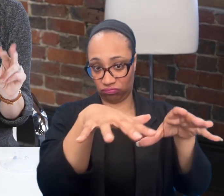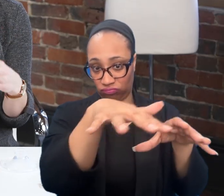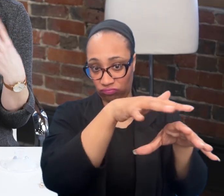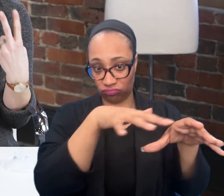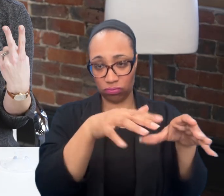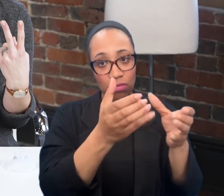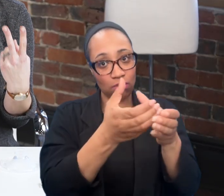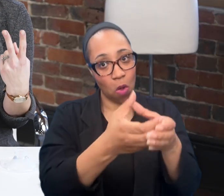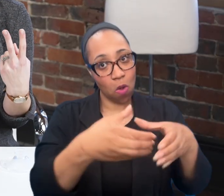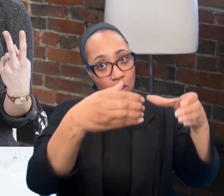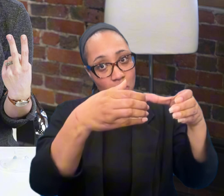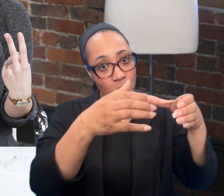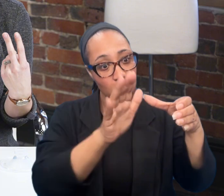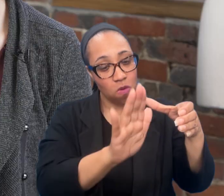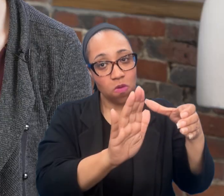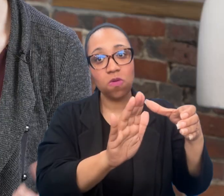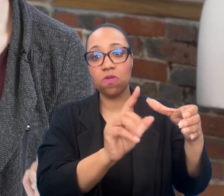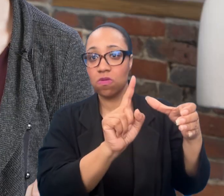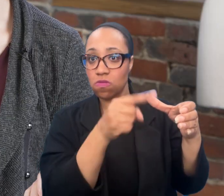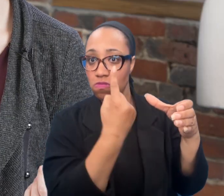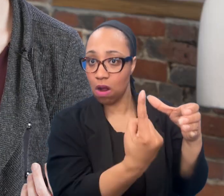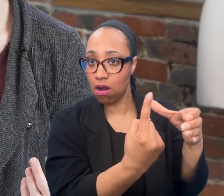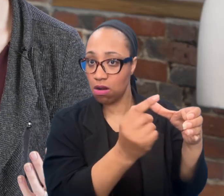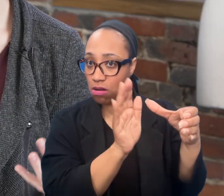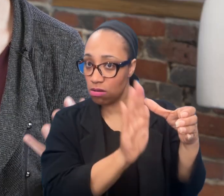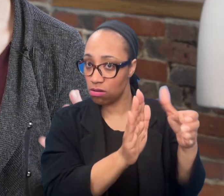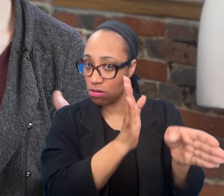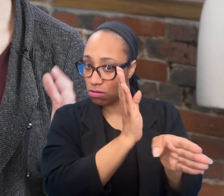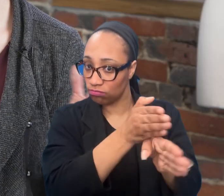a day you're washing them twice a day and now for washing the pump parts you're going to take